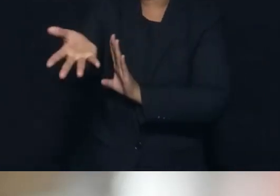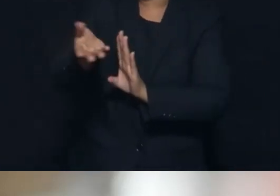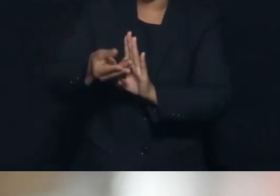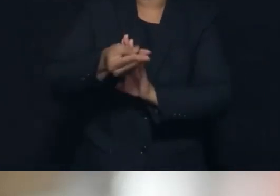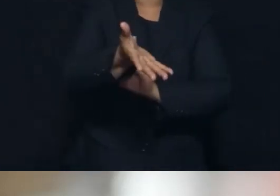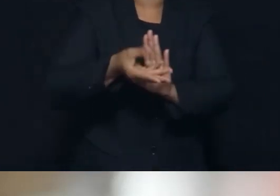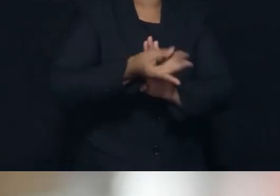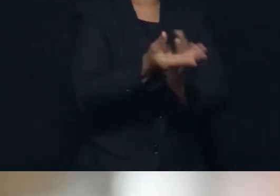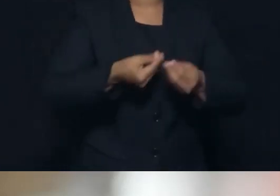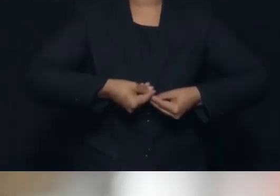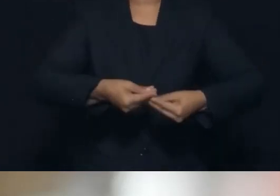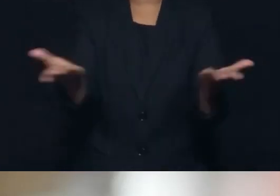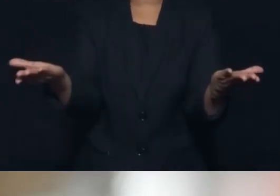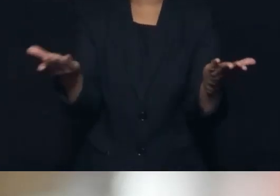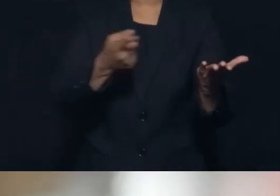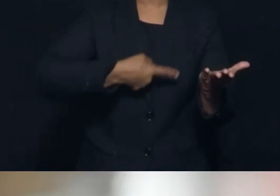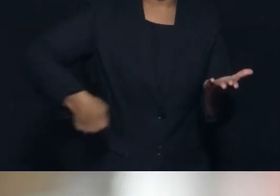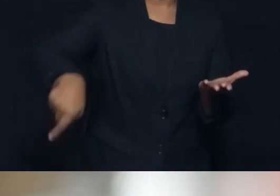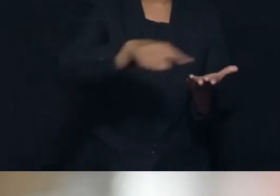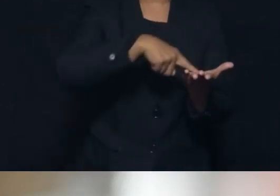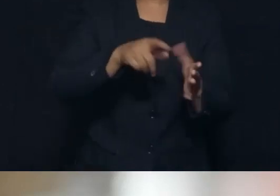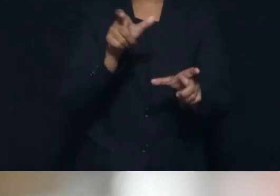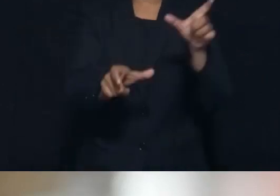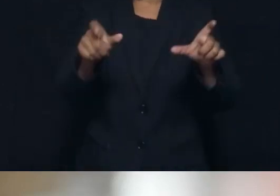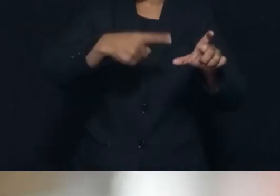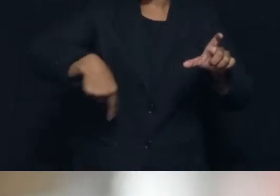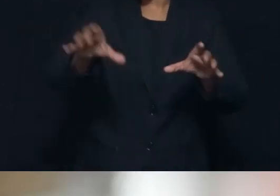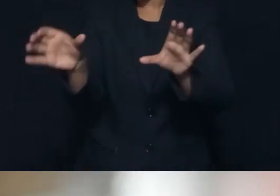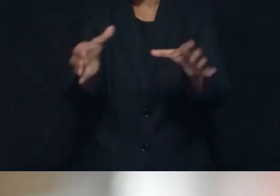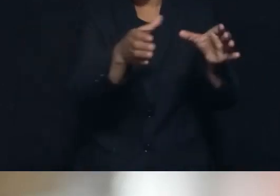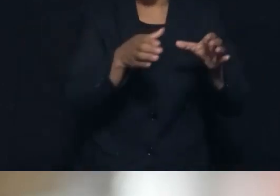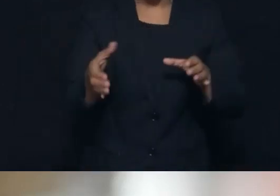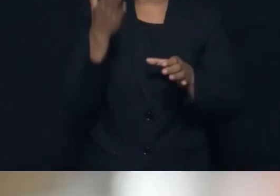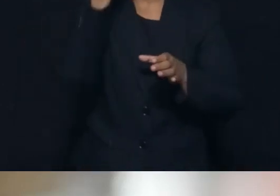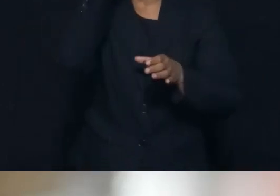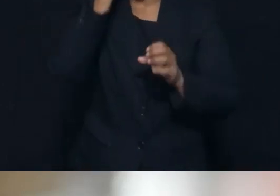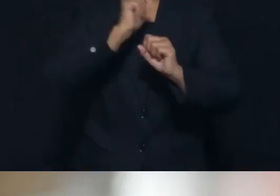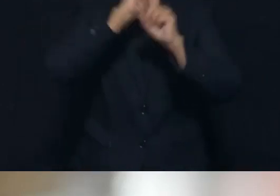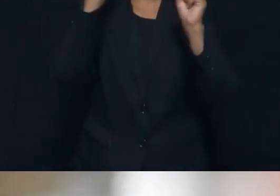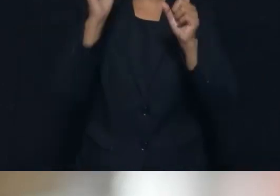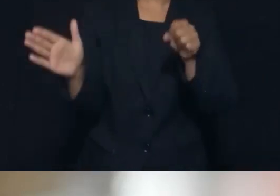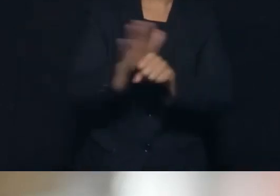How are disabled people's organisations involved in increasing accessibility or breaking down the barriers to accessibility?